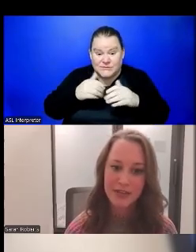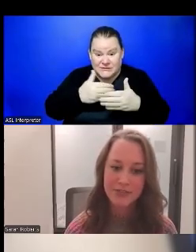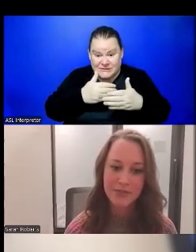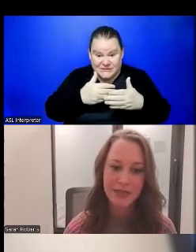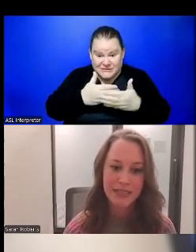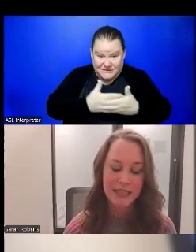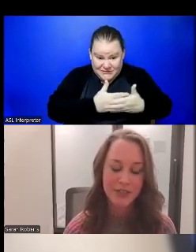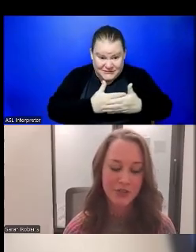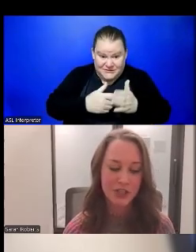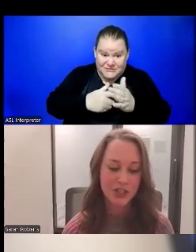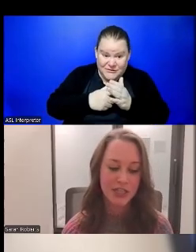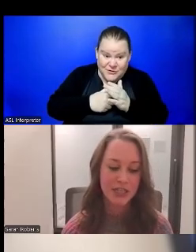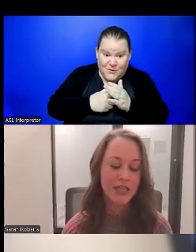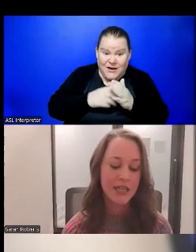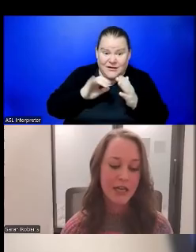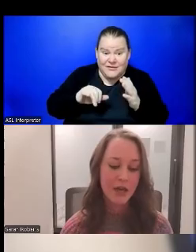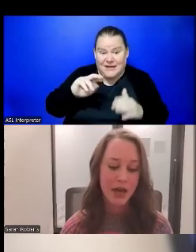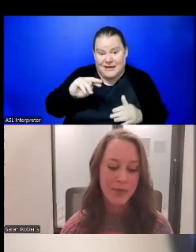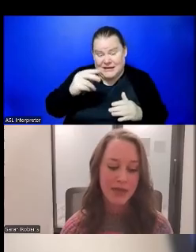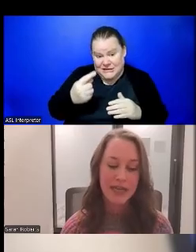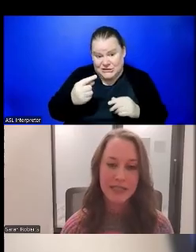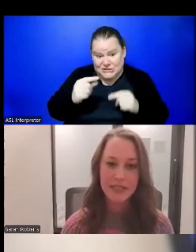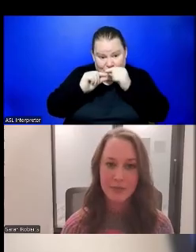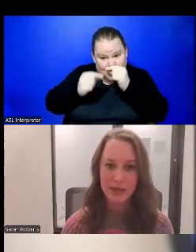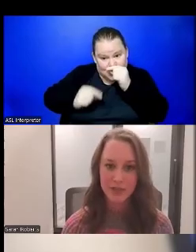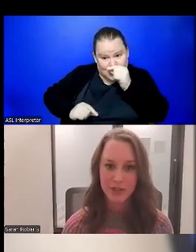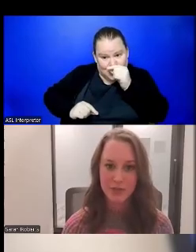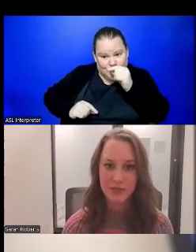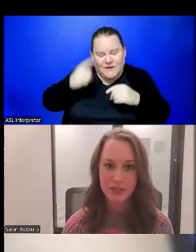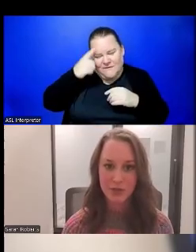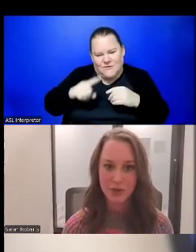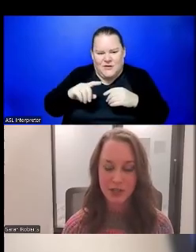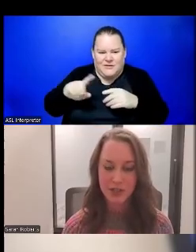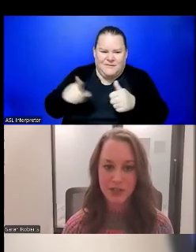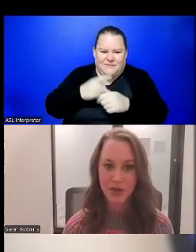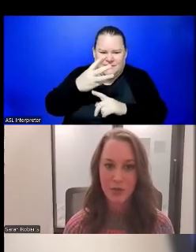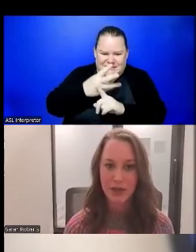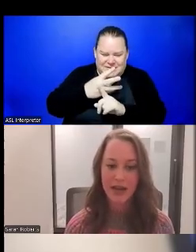life to maintain nutrition. It is a spectrum disorder, so we